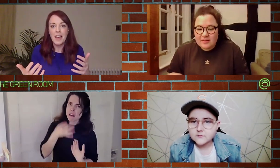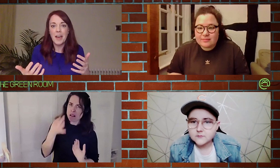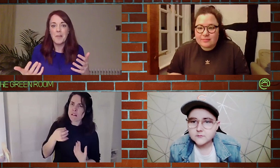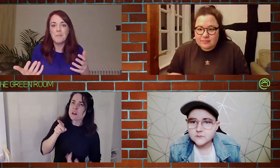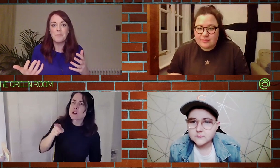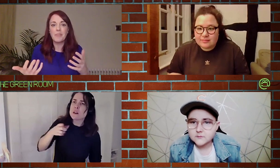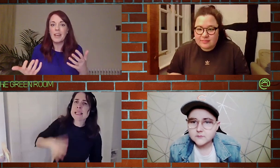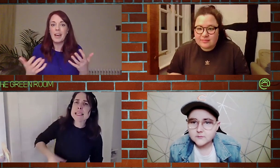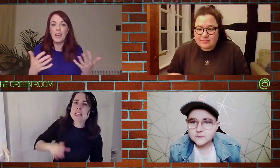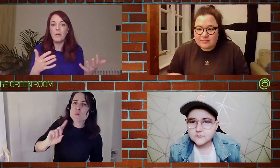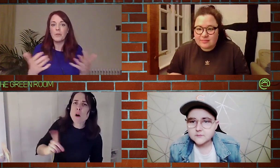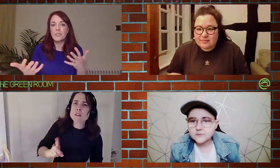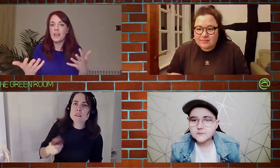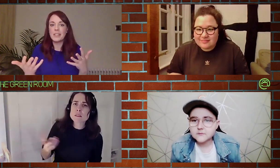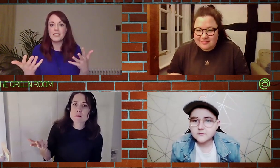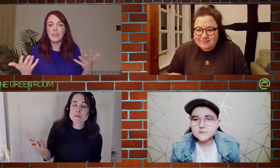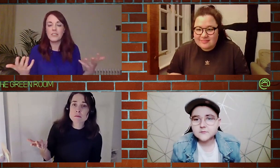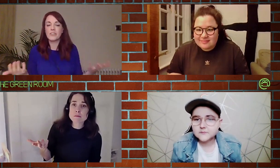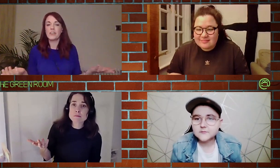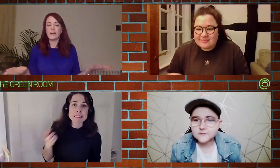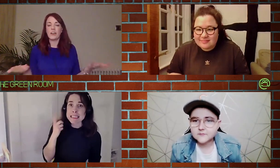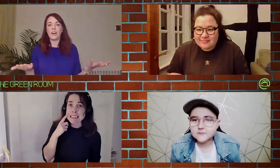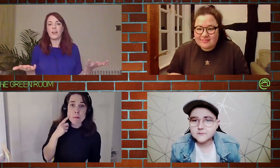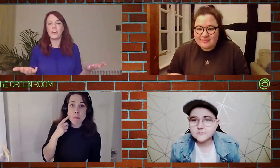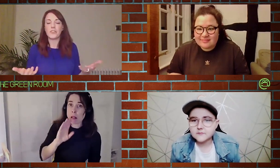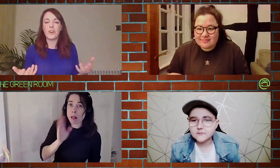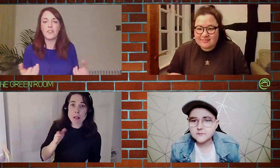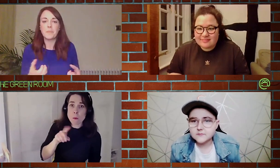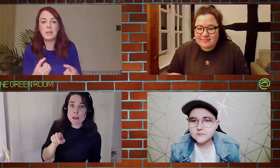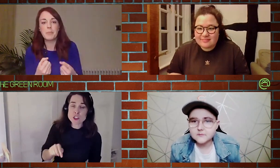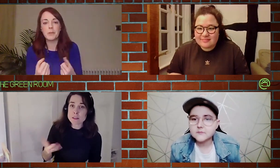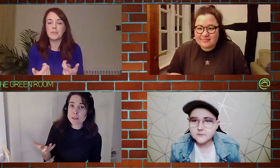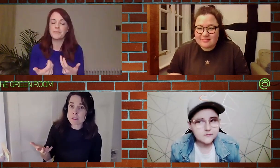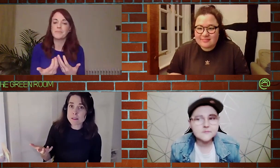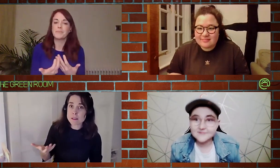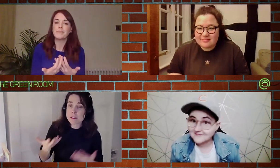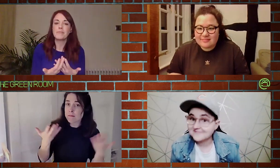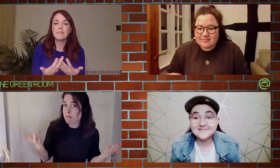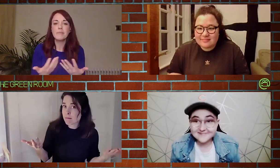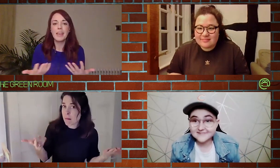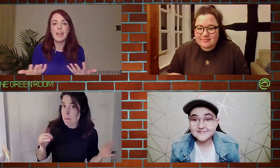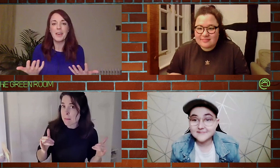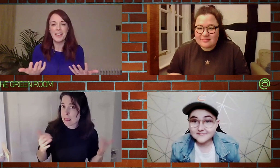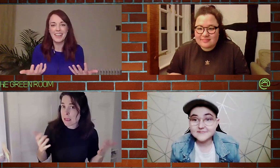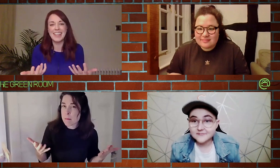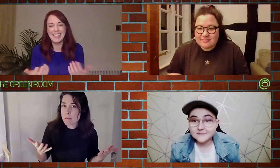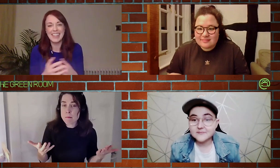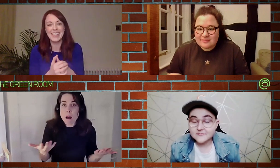I wonder are there other people?